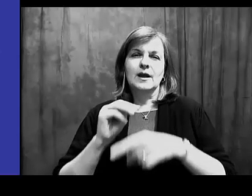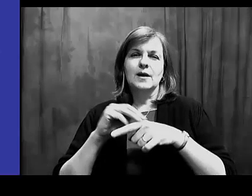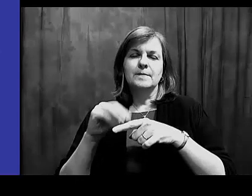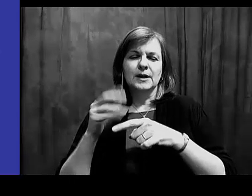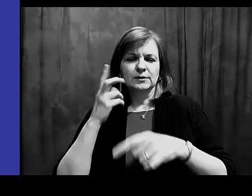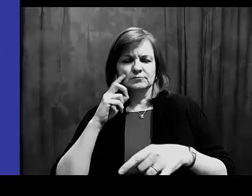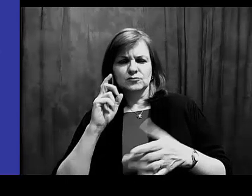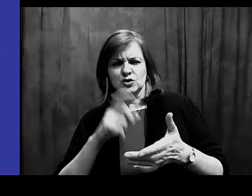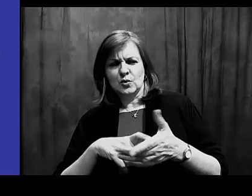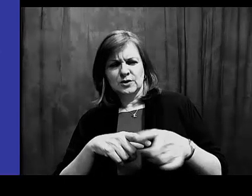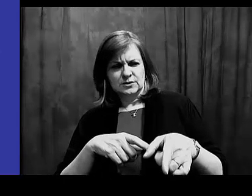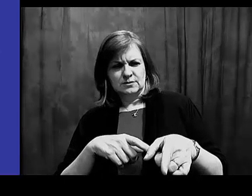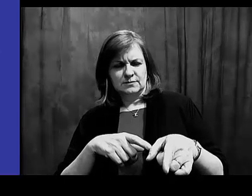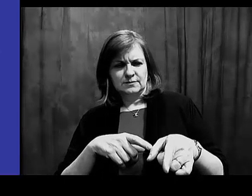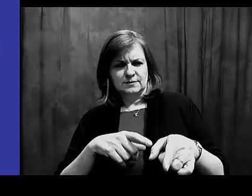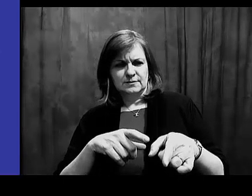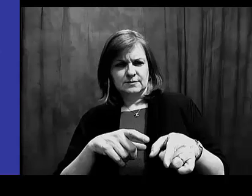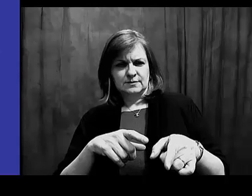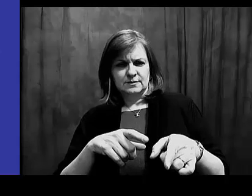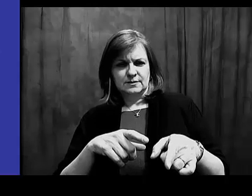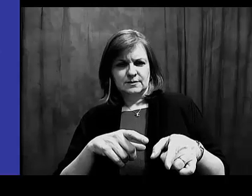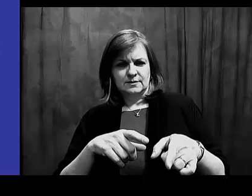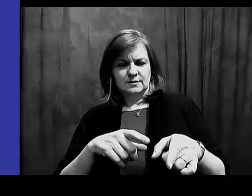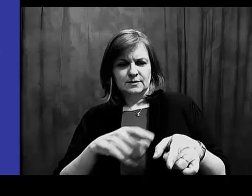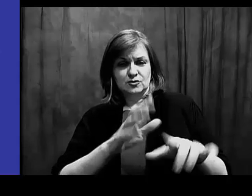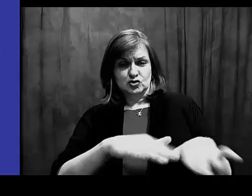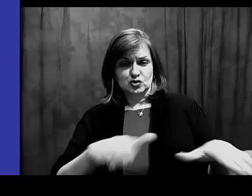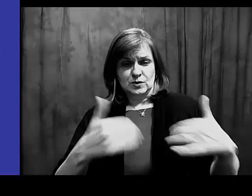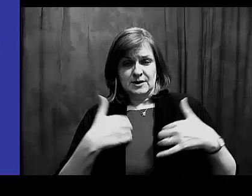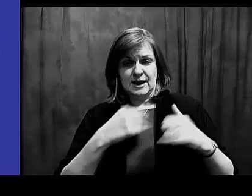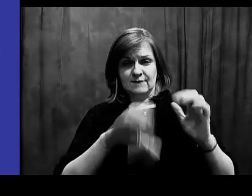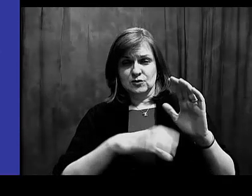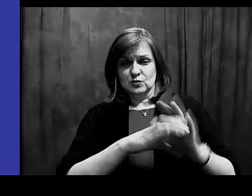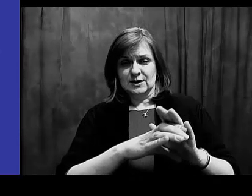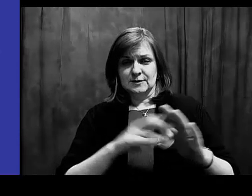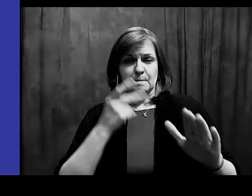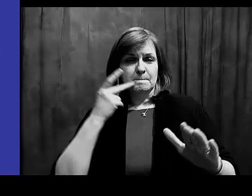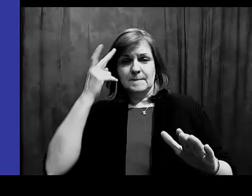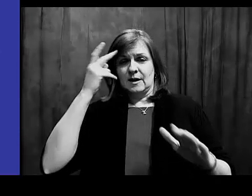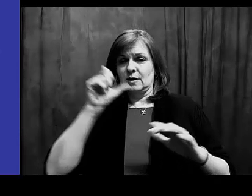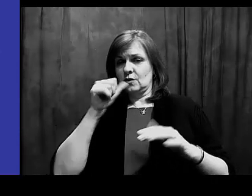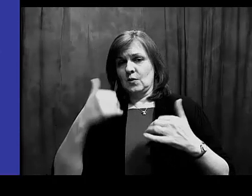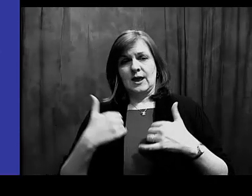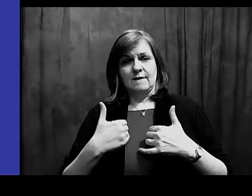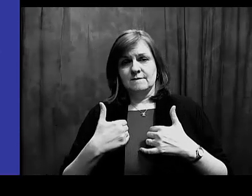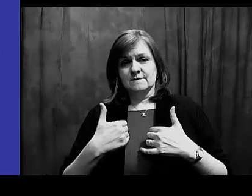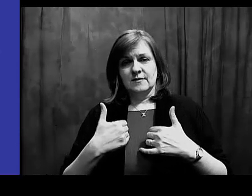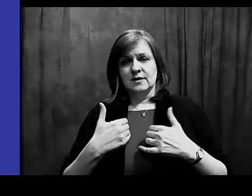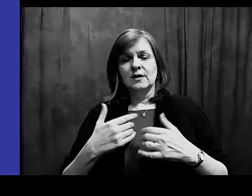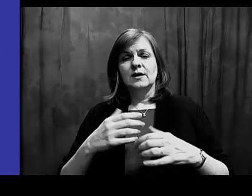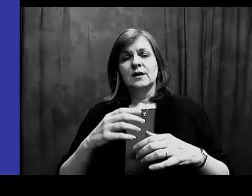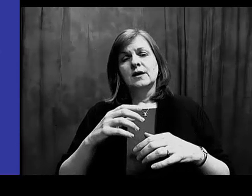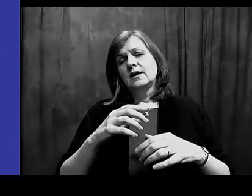so he started to see traits that were not present in the parent's right?